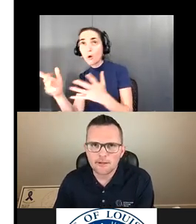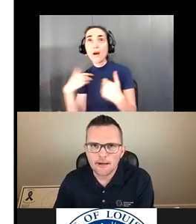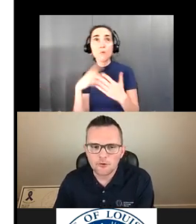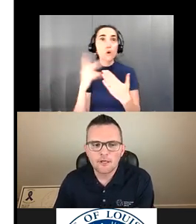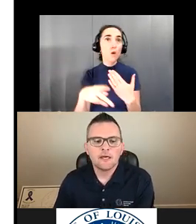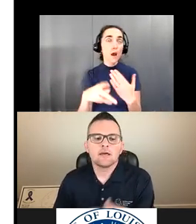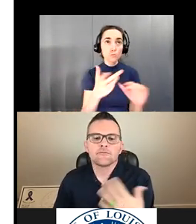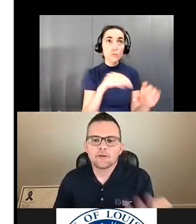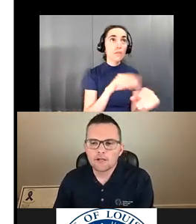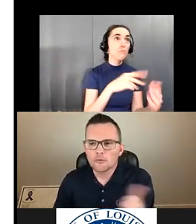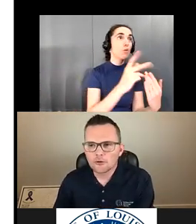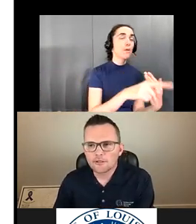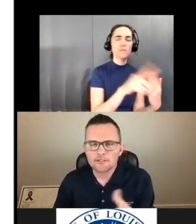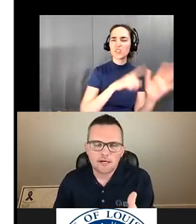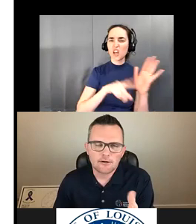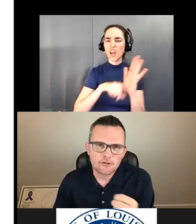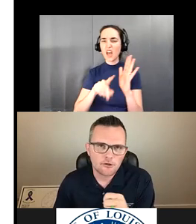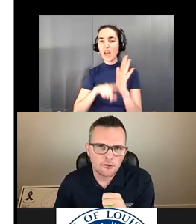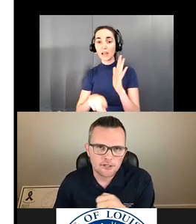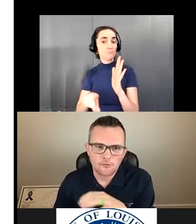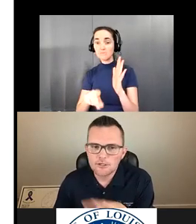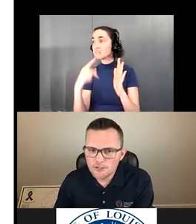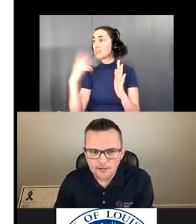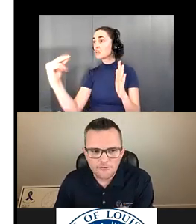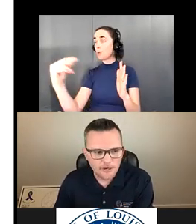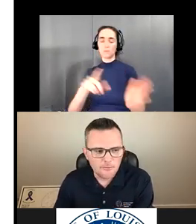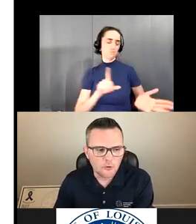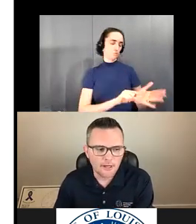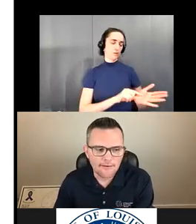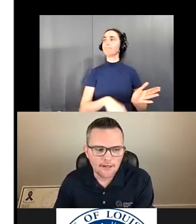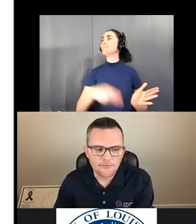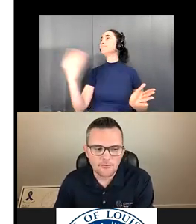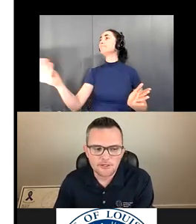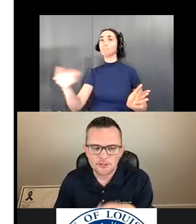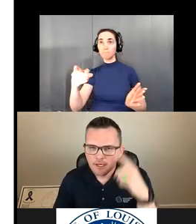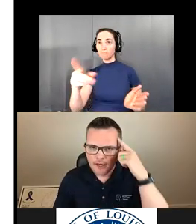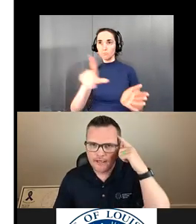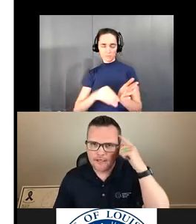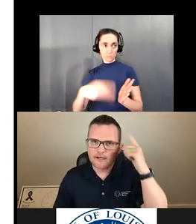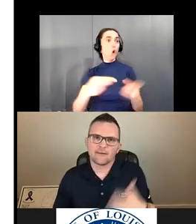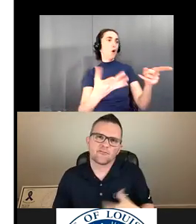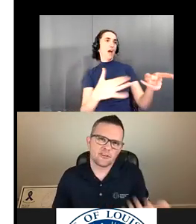in that one. 15:48:27 If they don't print these out and turn those and we just think it's very important to have that information and, and for them